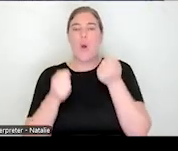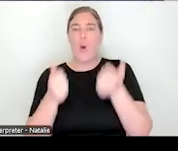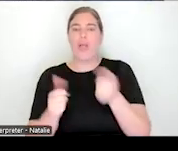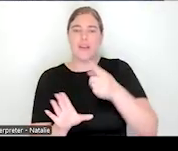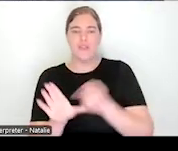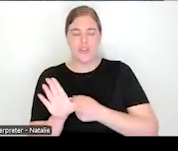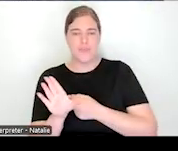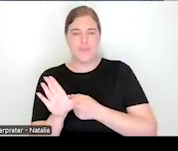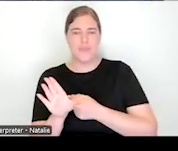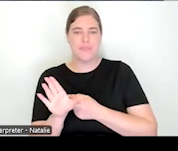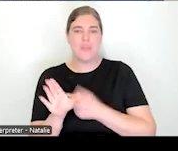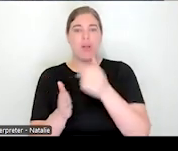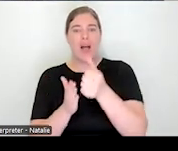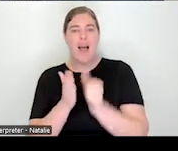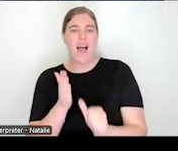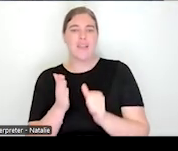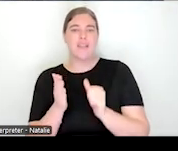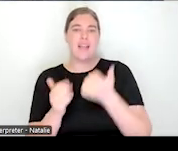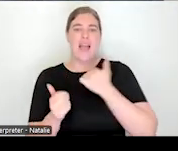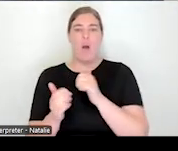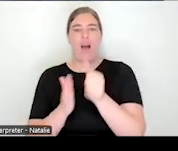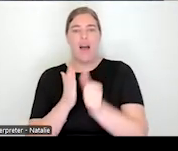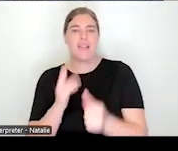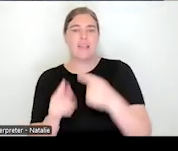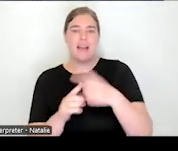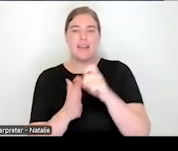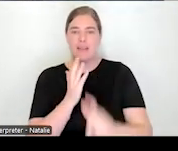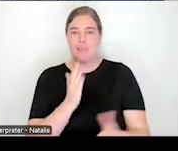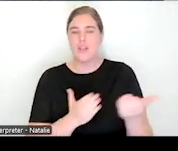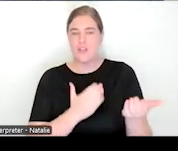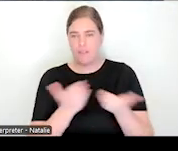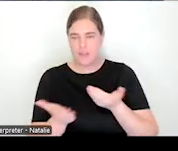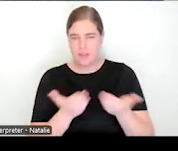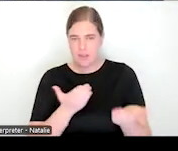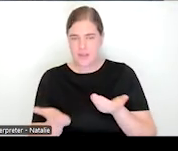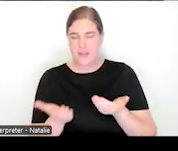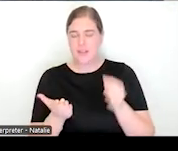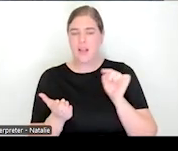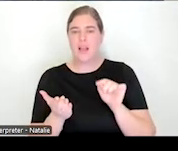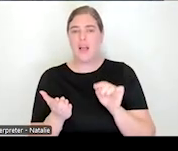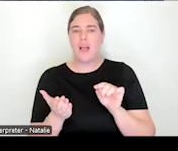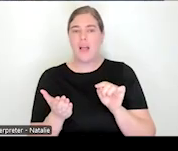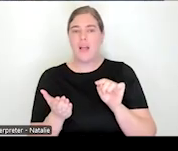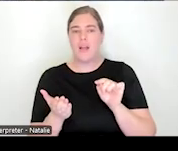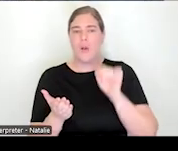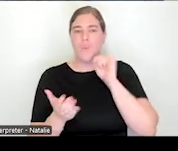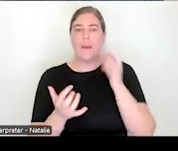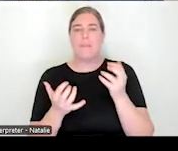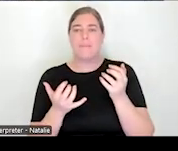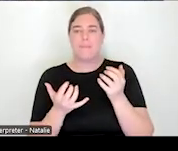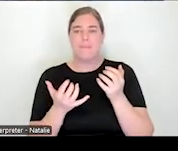Arts in disability services. I can confirm the multiyear partner for disability art services